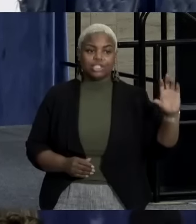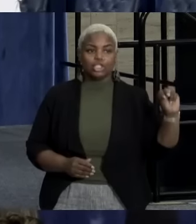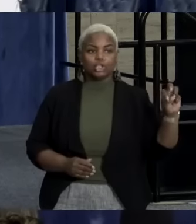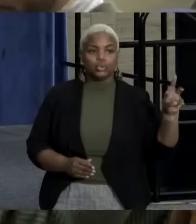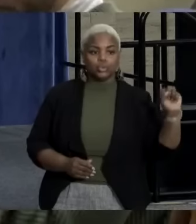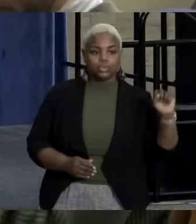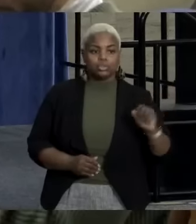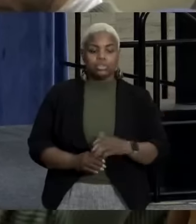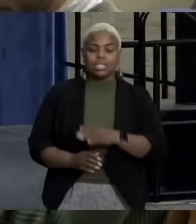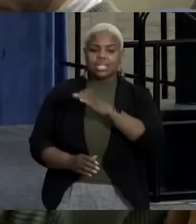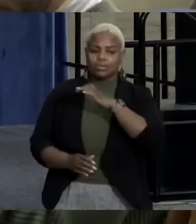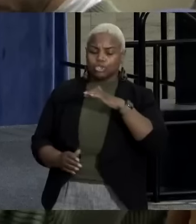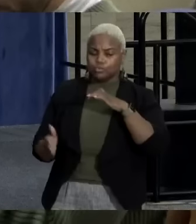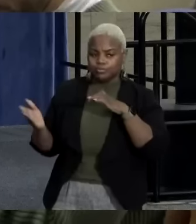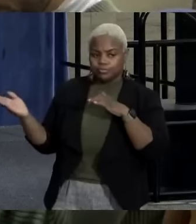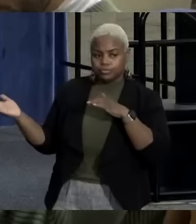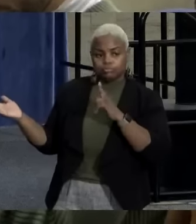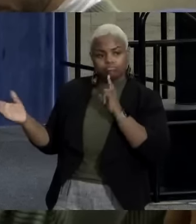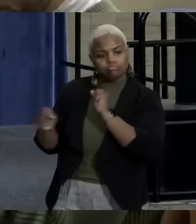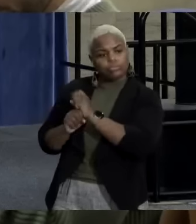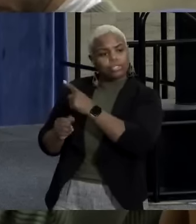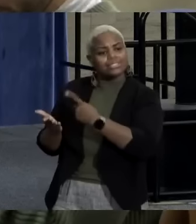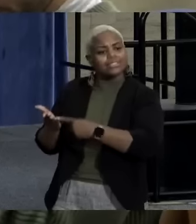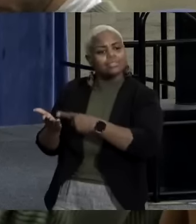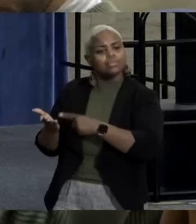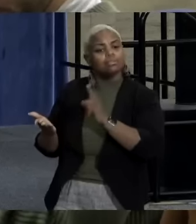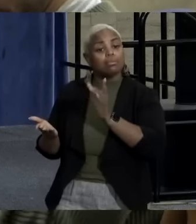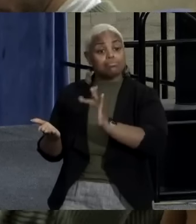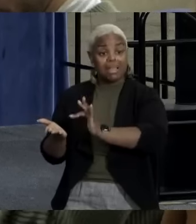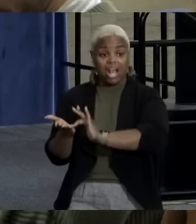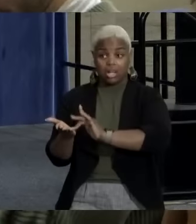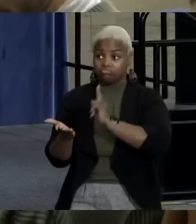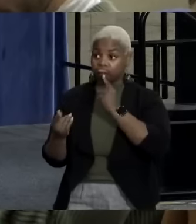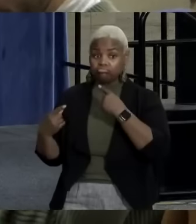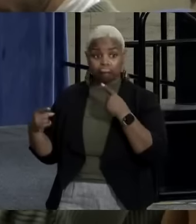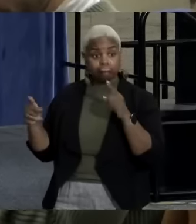you talked about how this is a medical breakthrough for women. But why is this